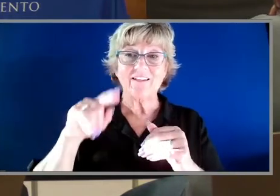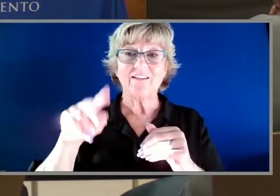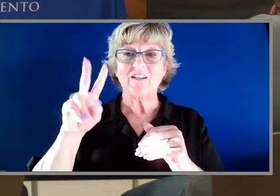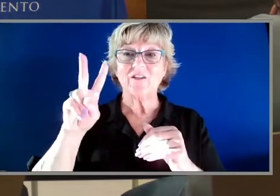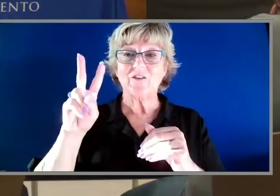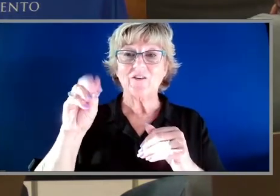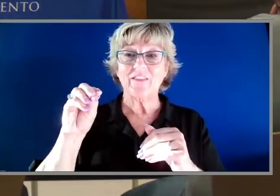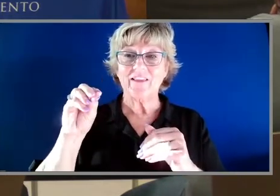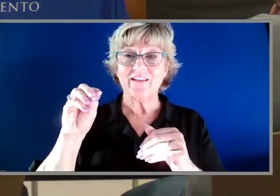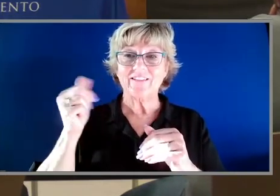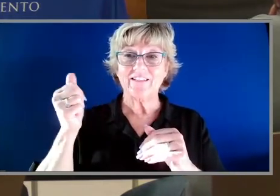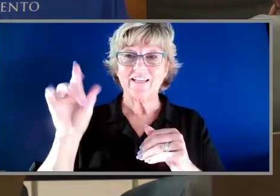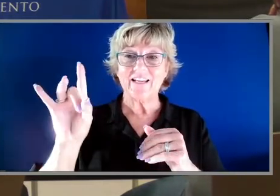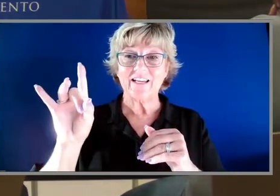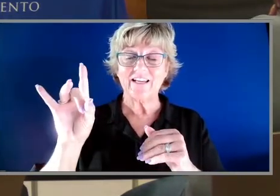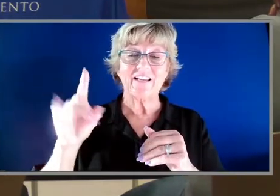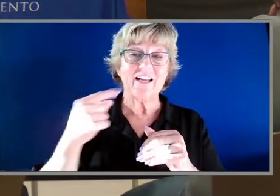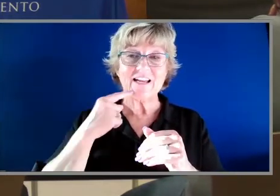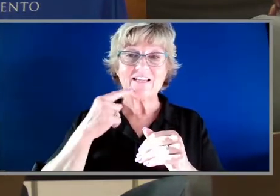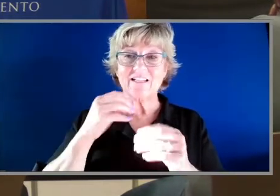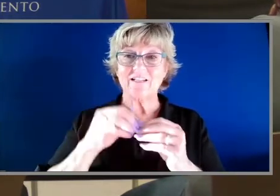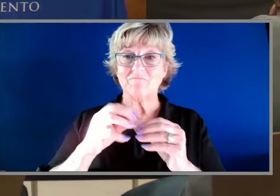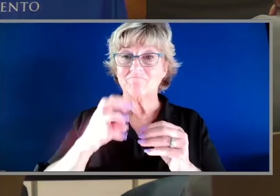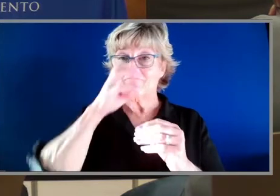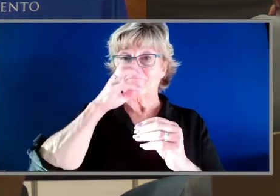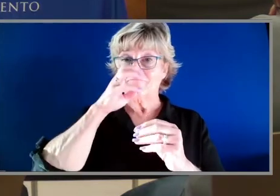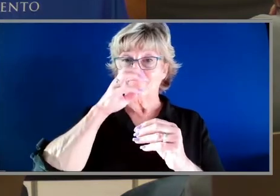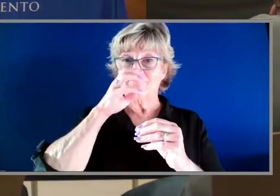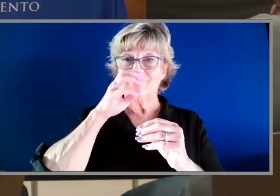Studio: By the legislature and the Governor, so there are, I would say, stricter standards now.